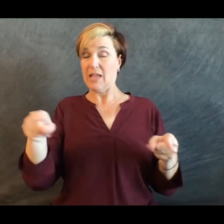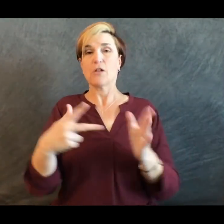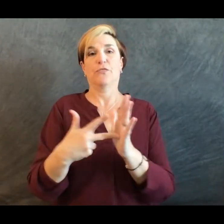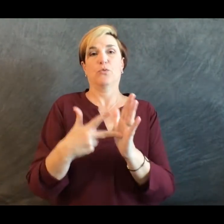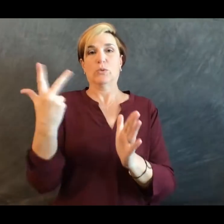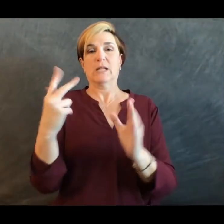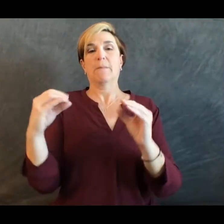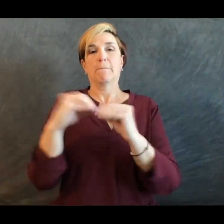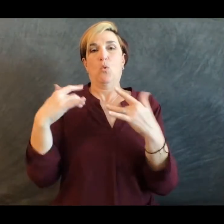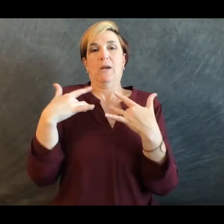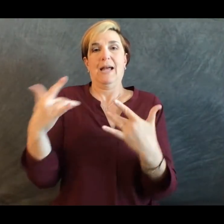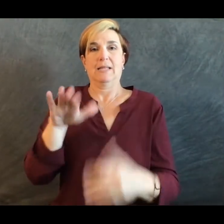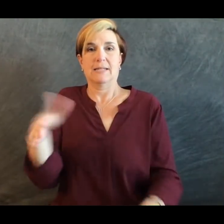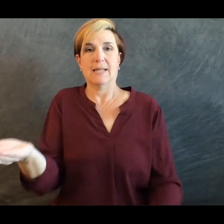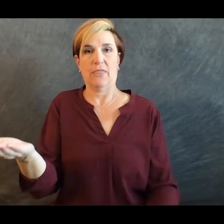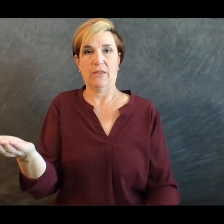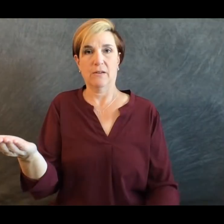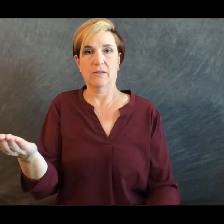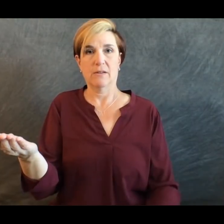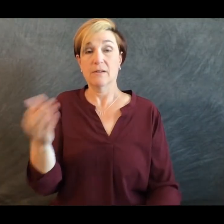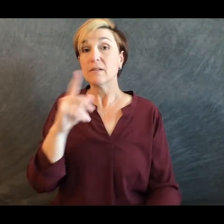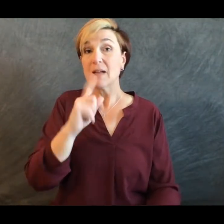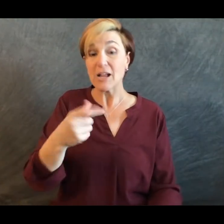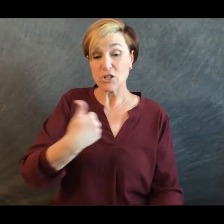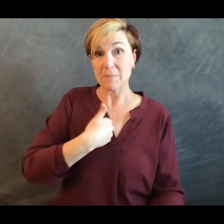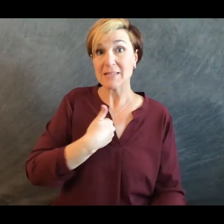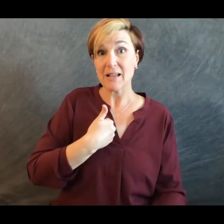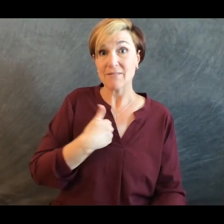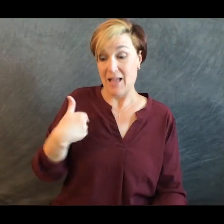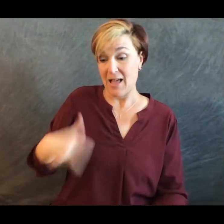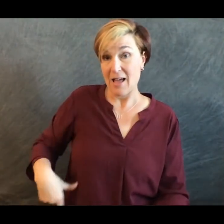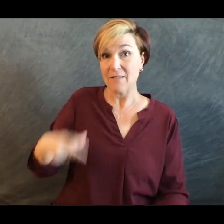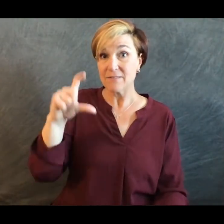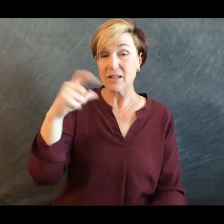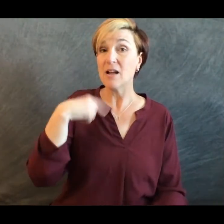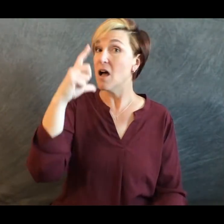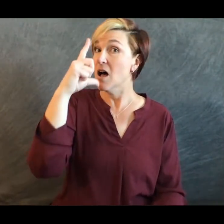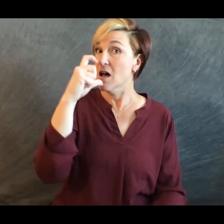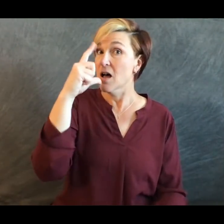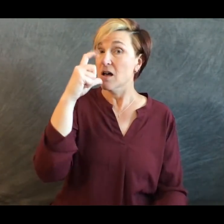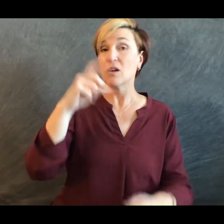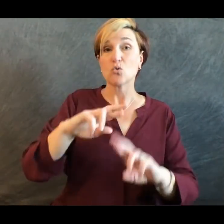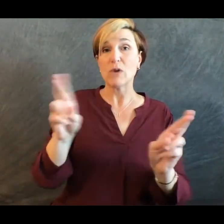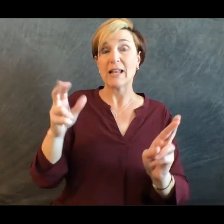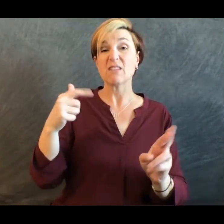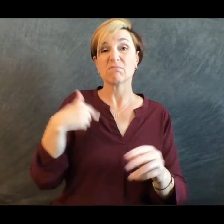pocket for 40 years out of fear of having a fatal asthma attack and I hope